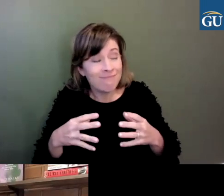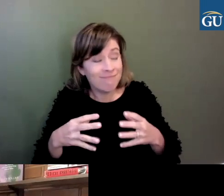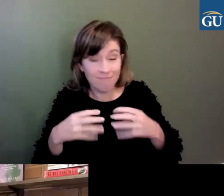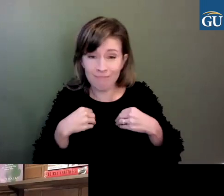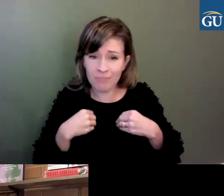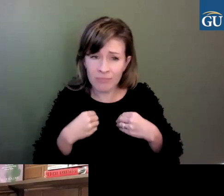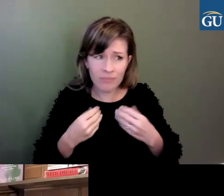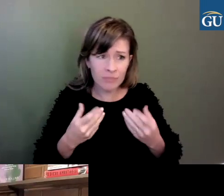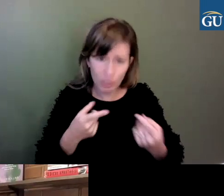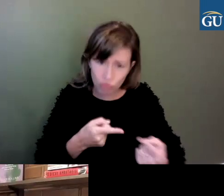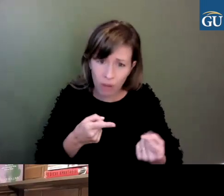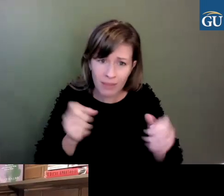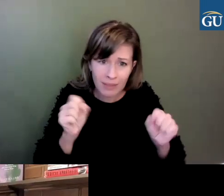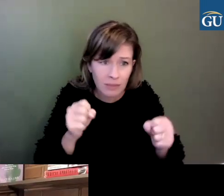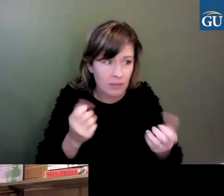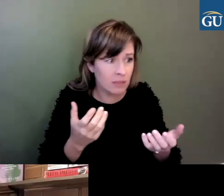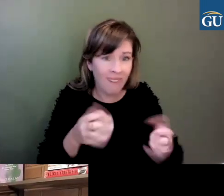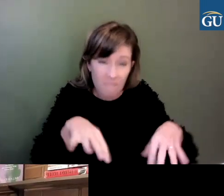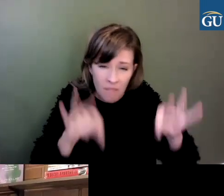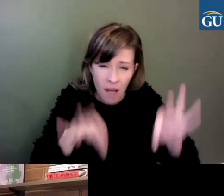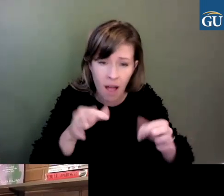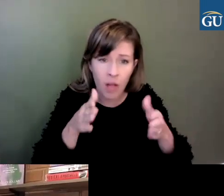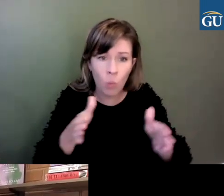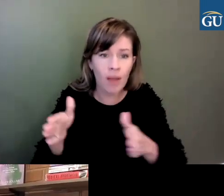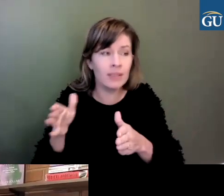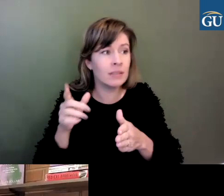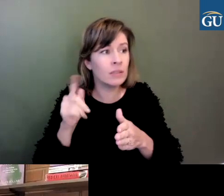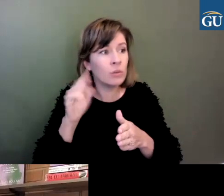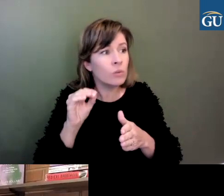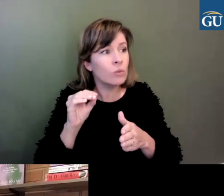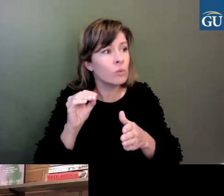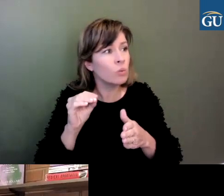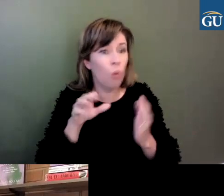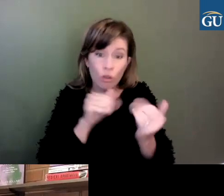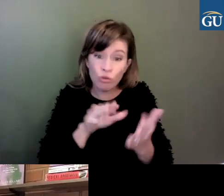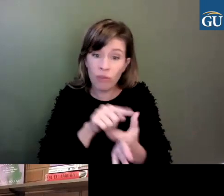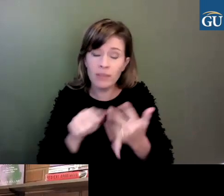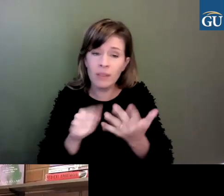struggle and fight against -- find ways I should say of how